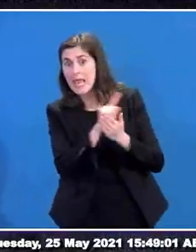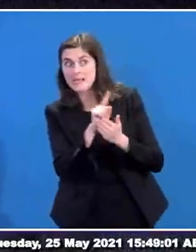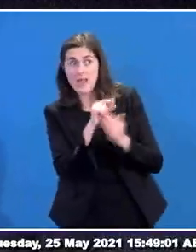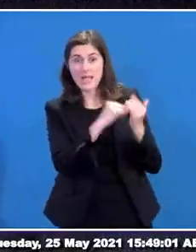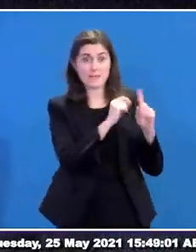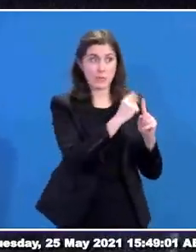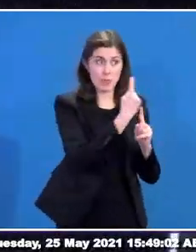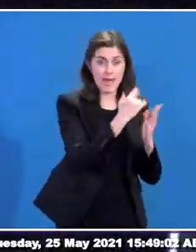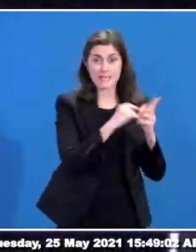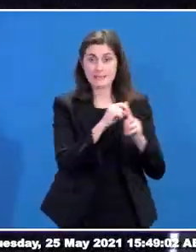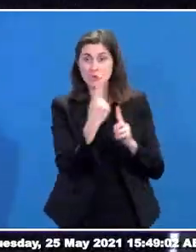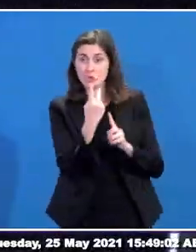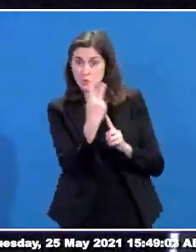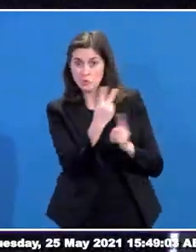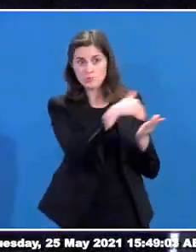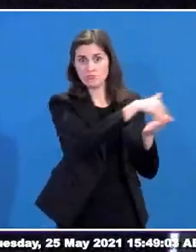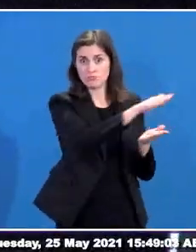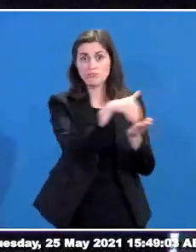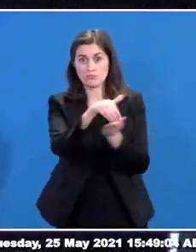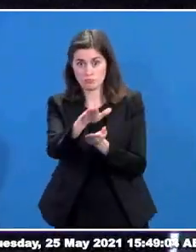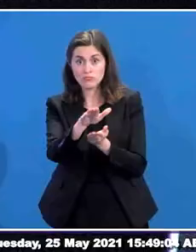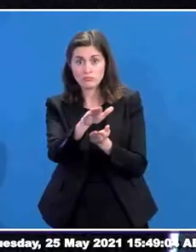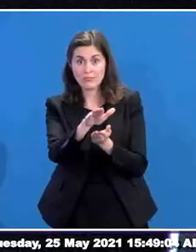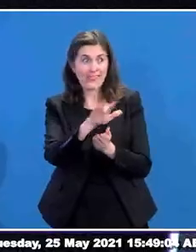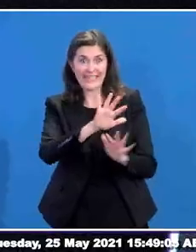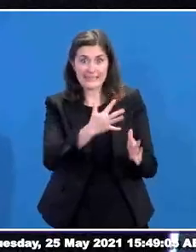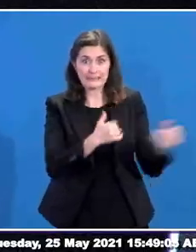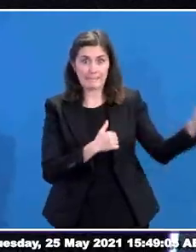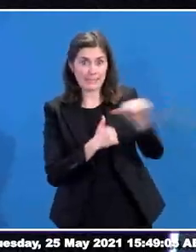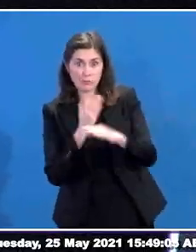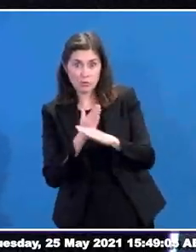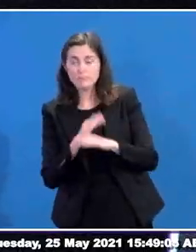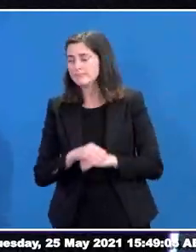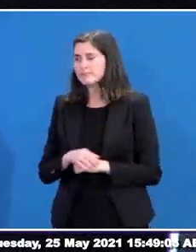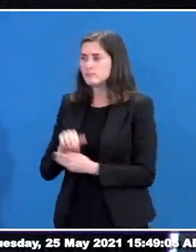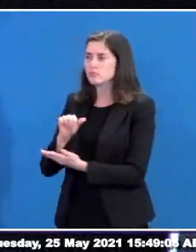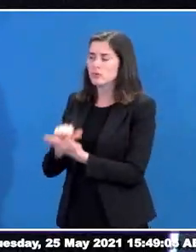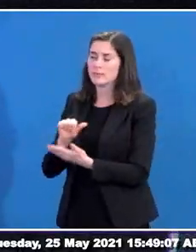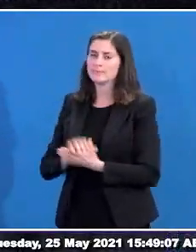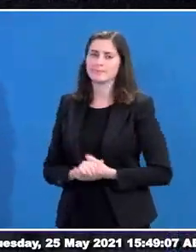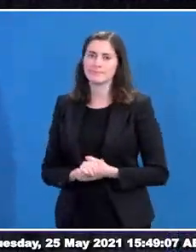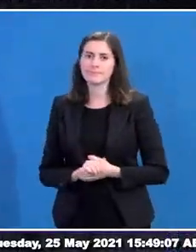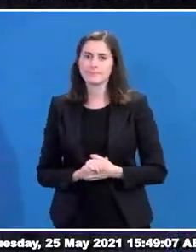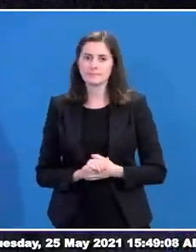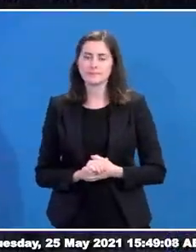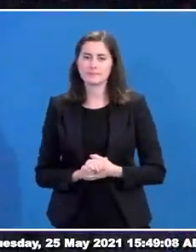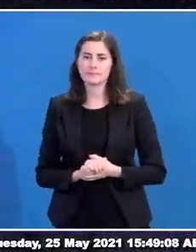Yes. I knew they had been stood down. And they didn't return to the house? Yes. No further questions.